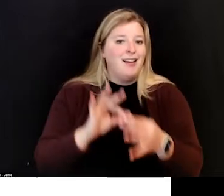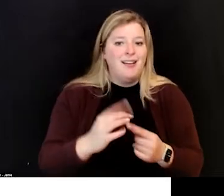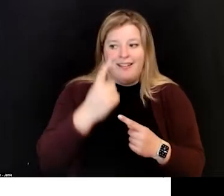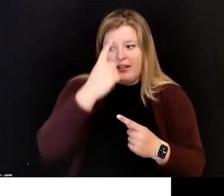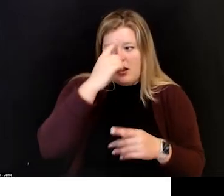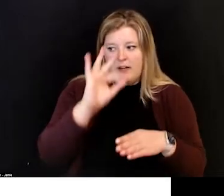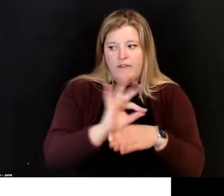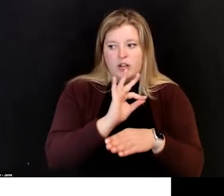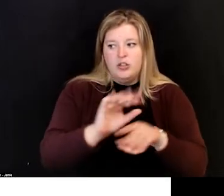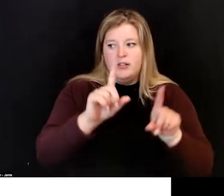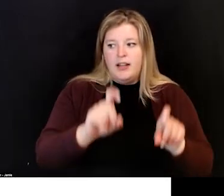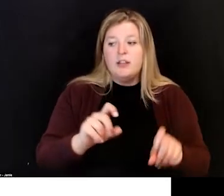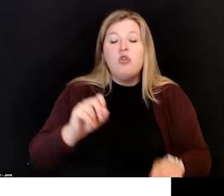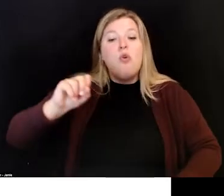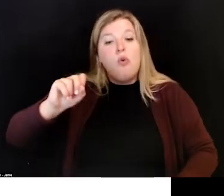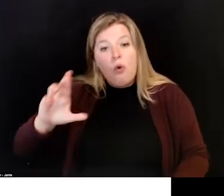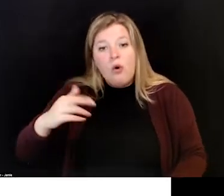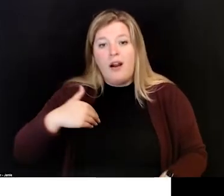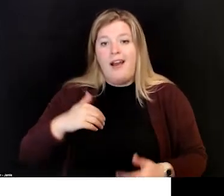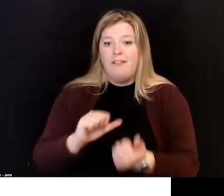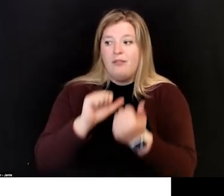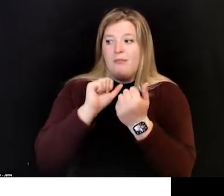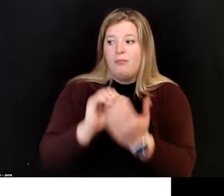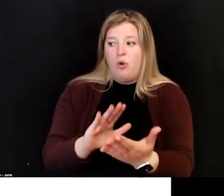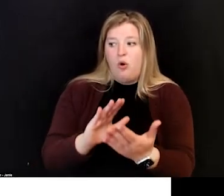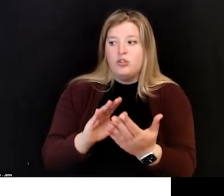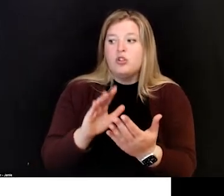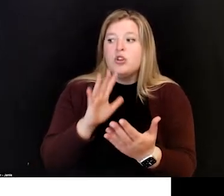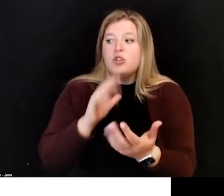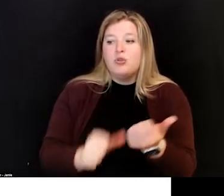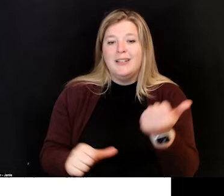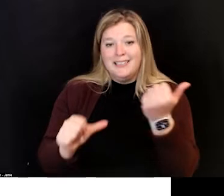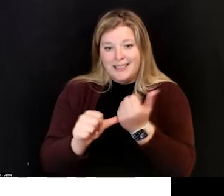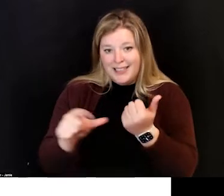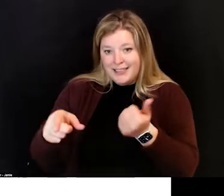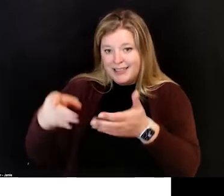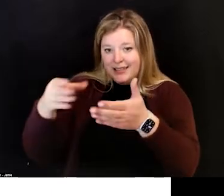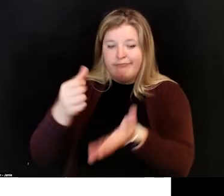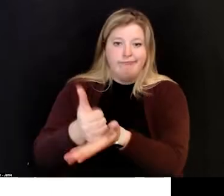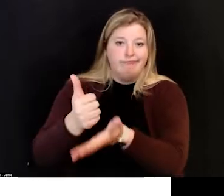"or there's a mechanism available to assist the user in completing the cognitive function test."